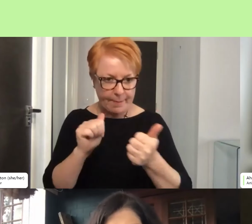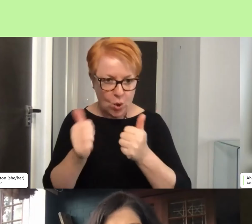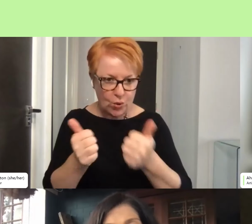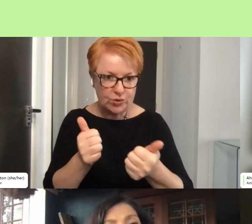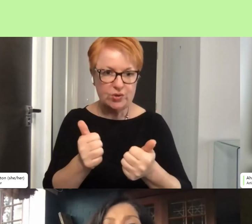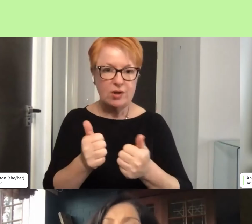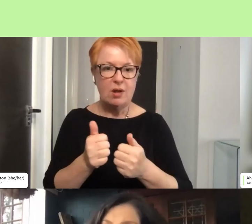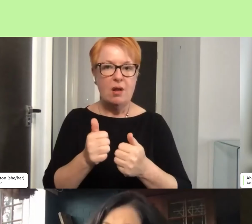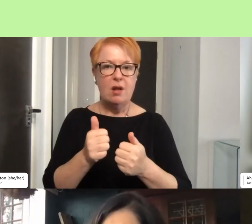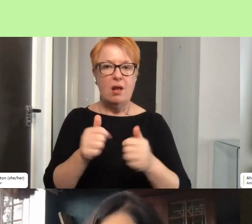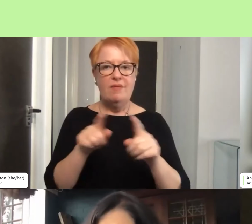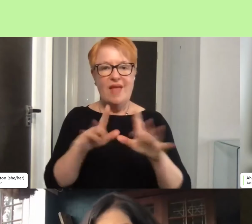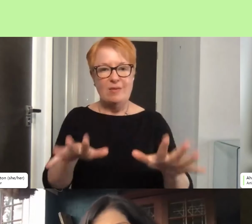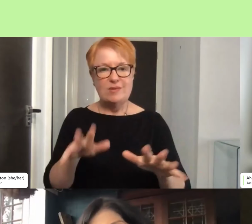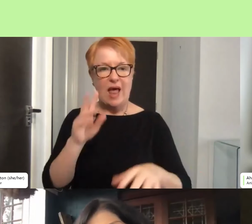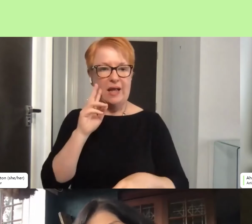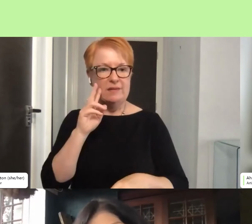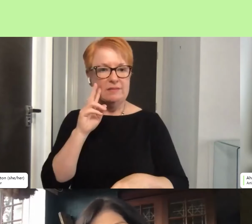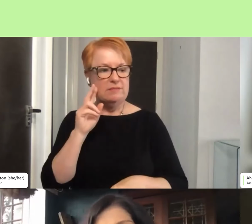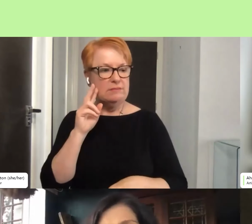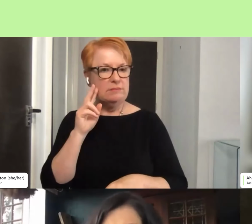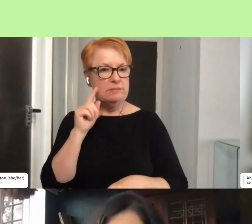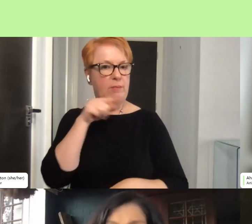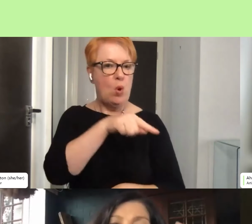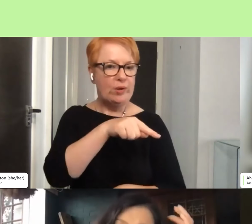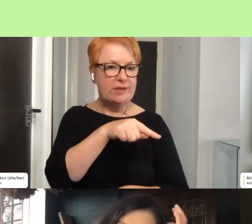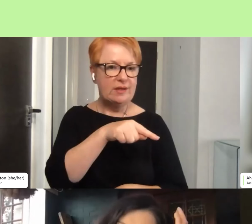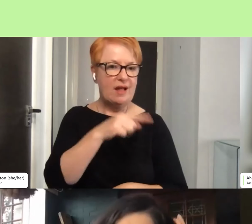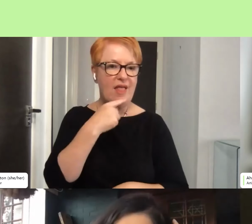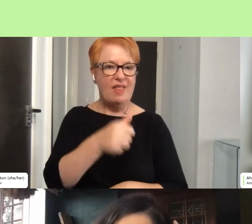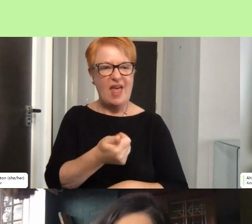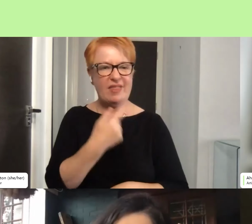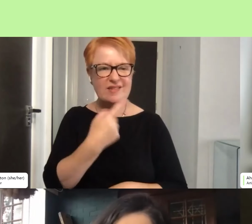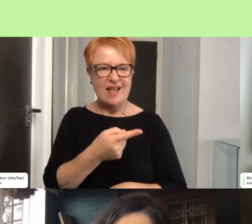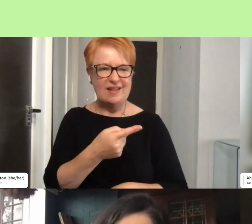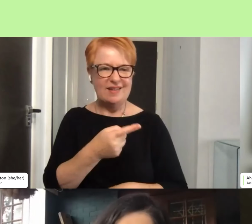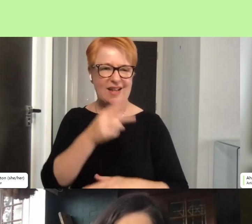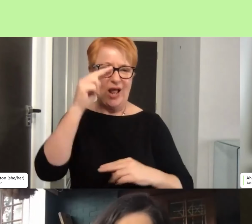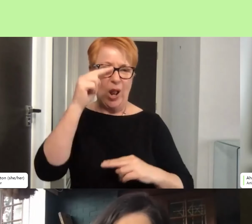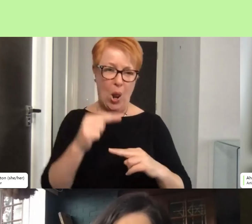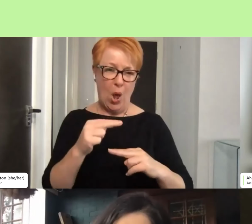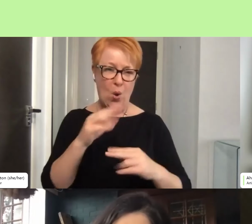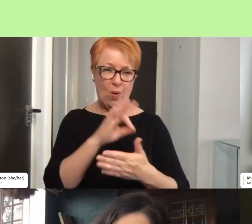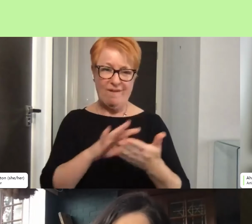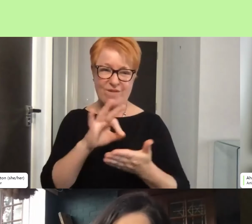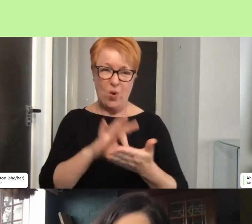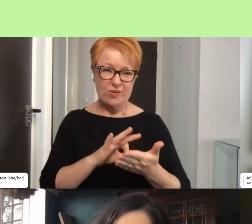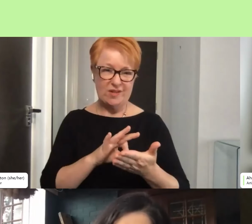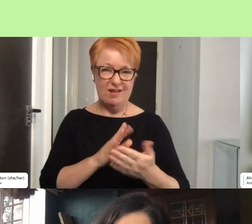So, they said neighbourhoods with low voter turnout. And then we said, but art is not going to help the voter turnout, it can do other things.